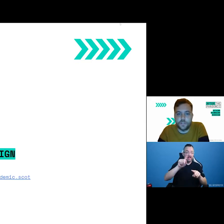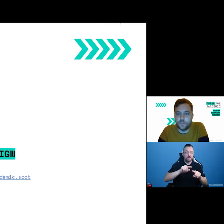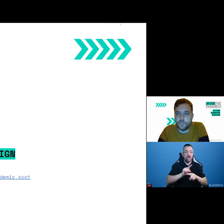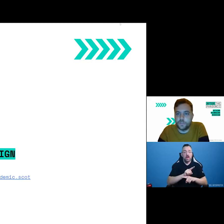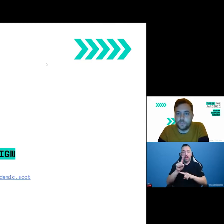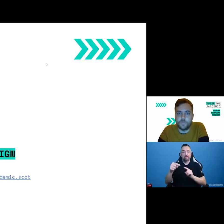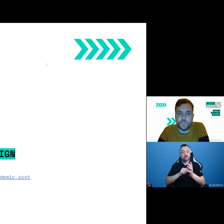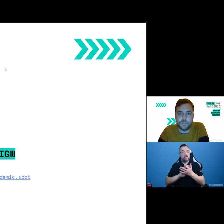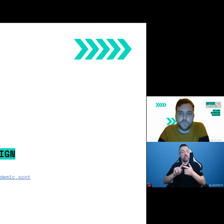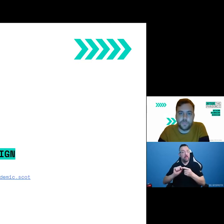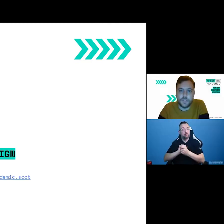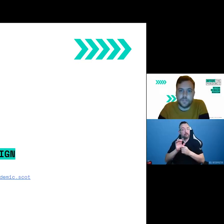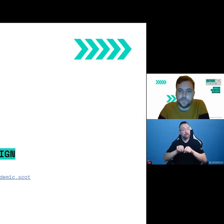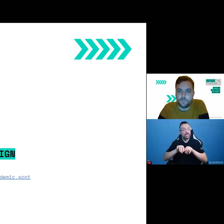who's going to be the next presenter.